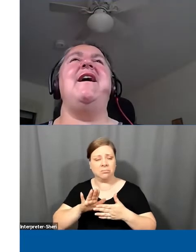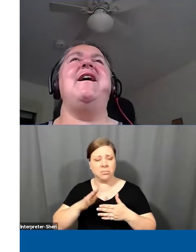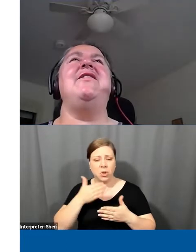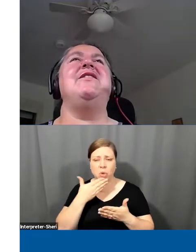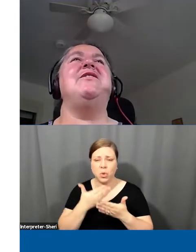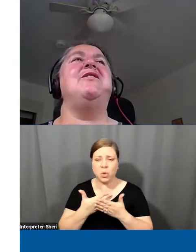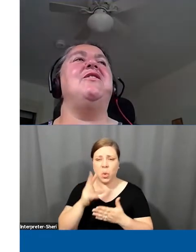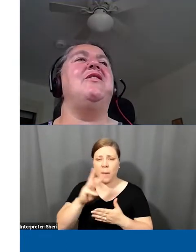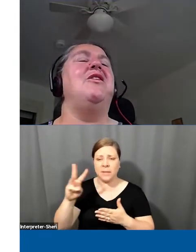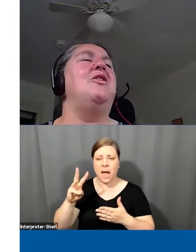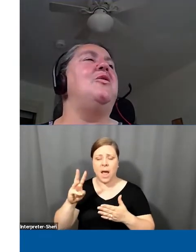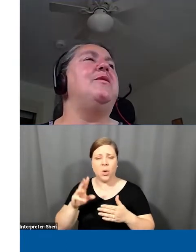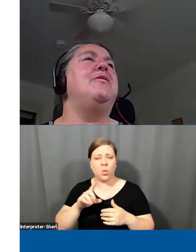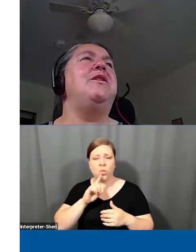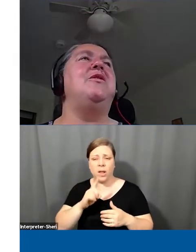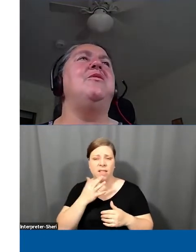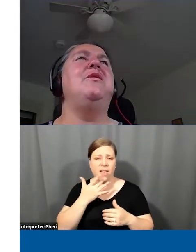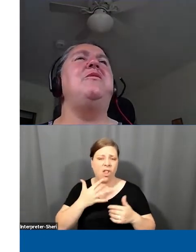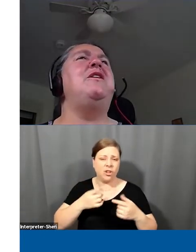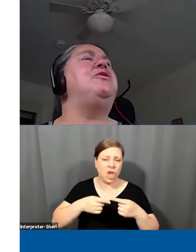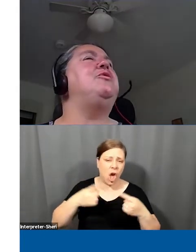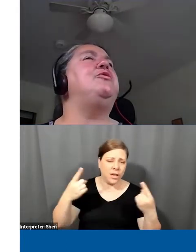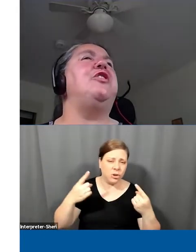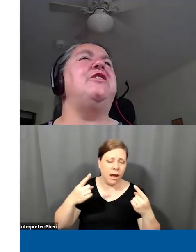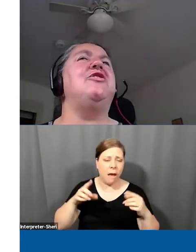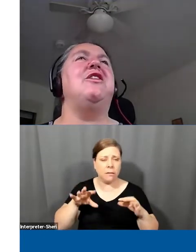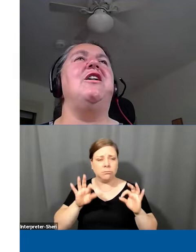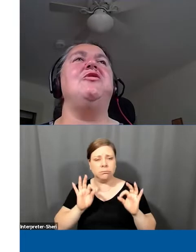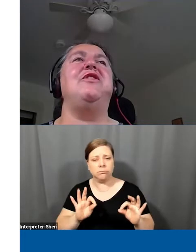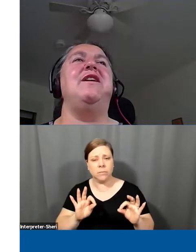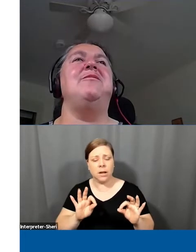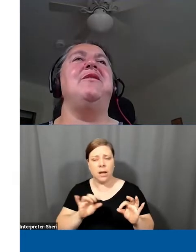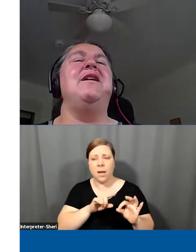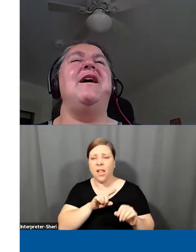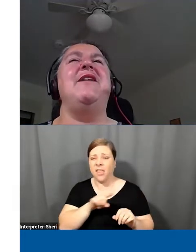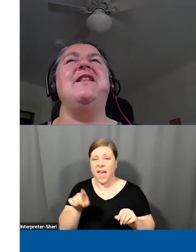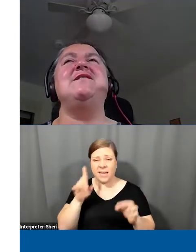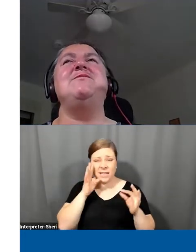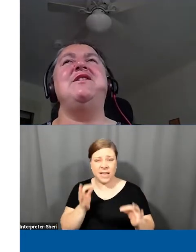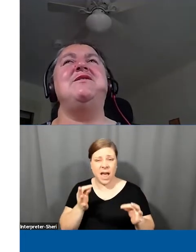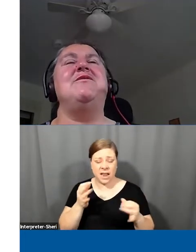And they said, "Oh, but we want to change our color scheme," at the last minute,